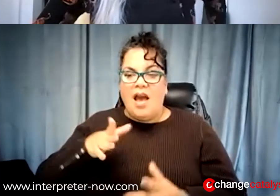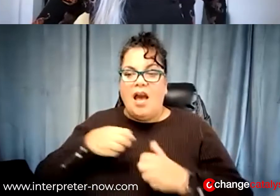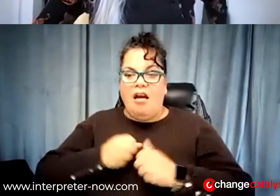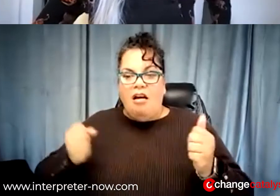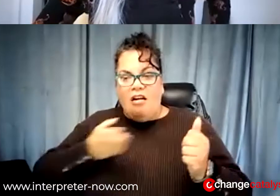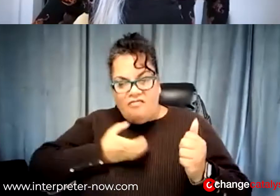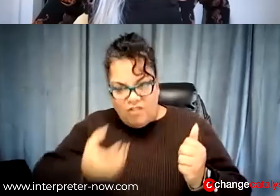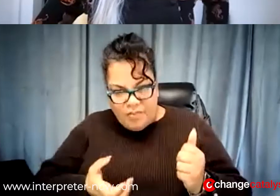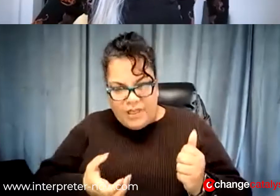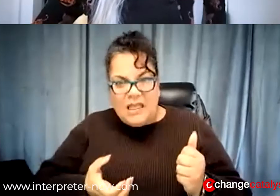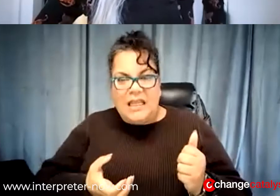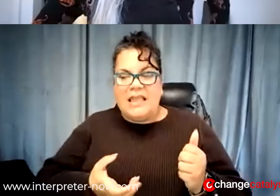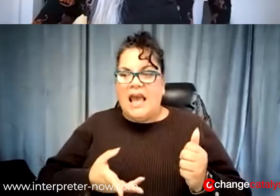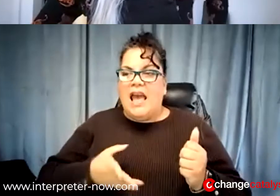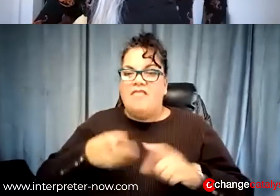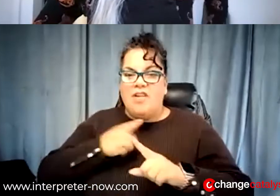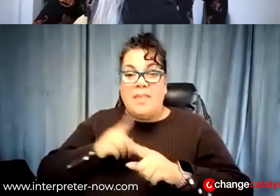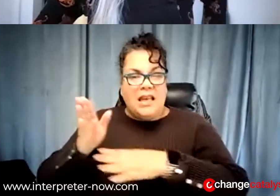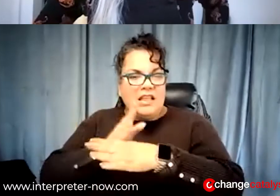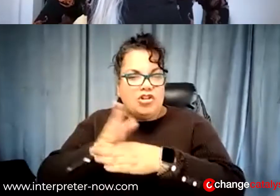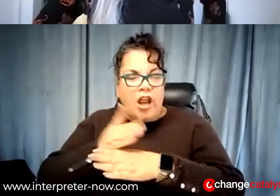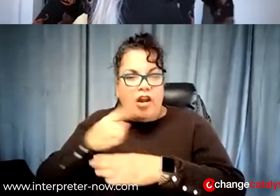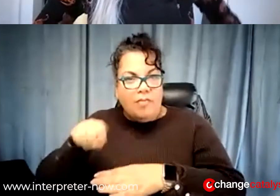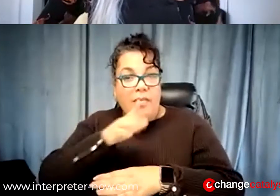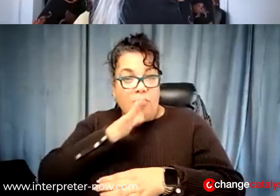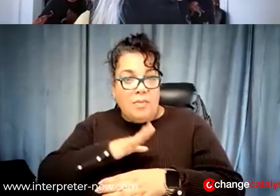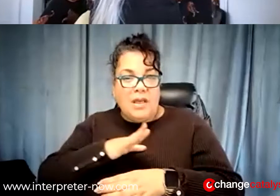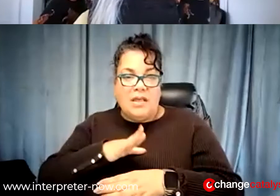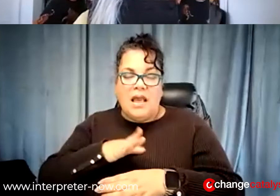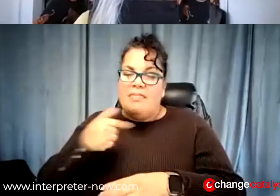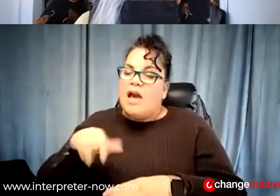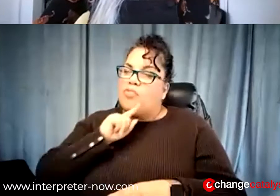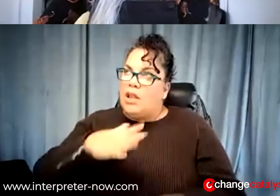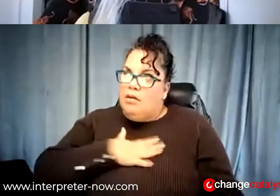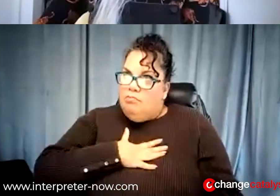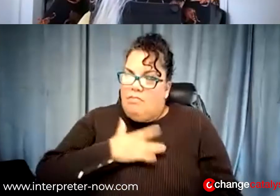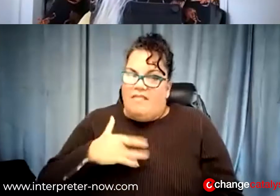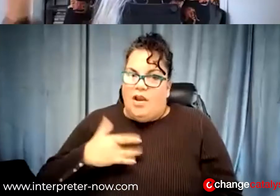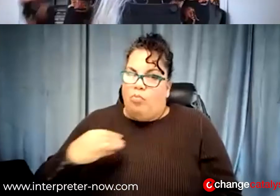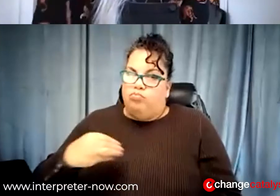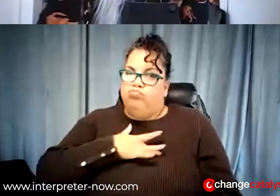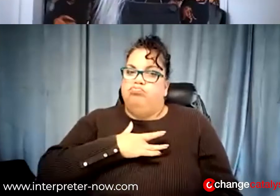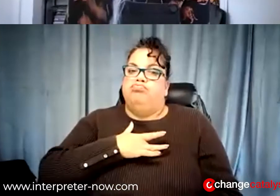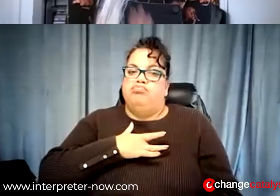like, "I'm here to help you. I've been there." Those ones really warmed my heart. There's so much power in that too. you know, and I think